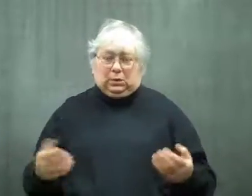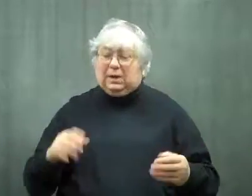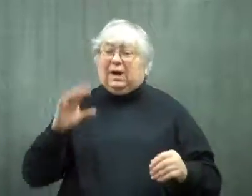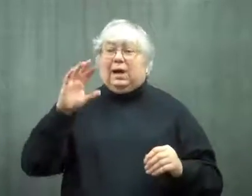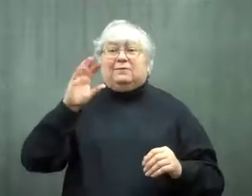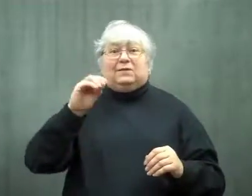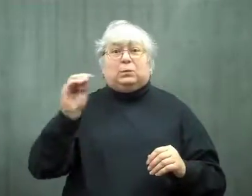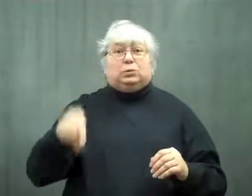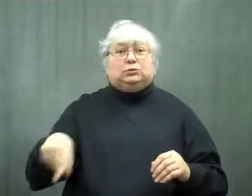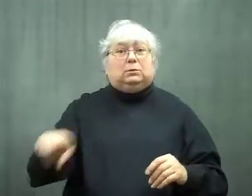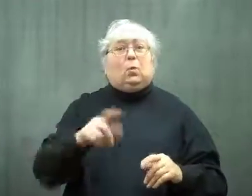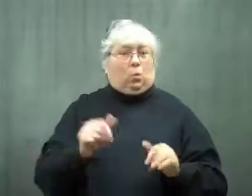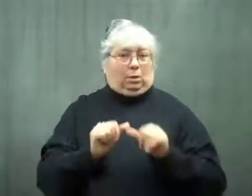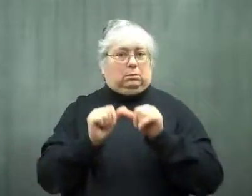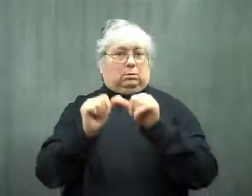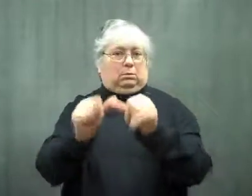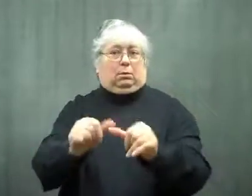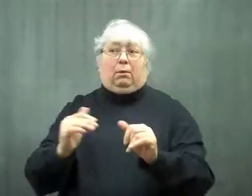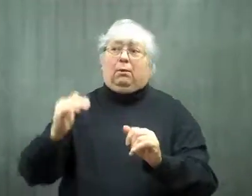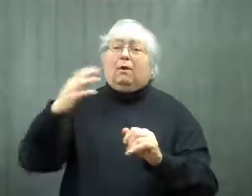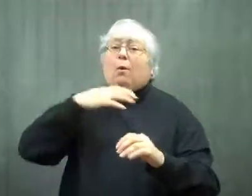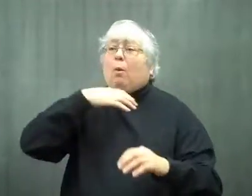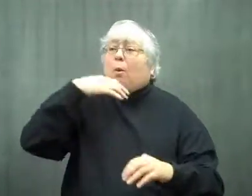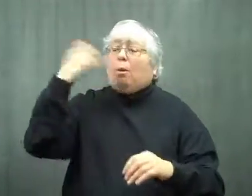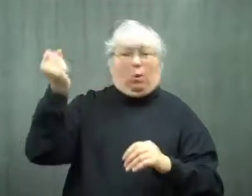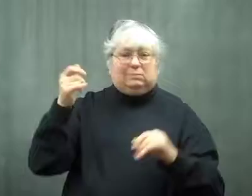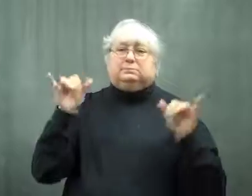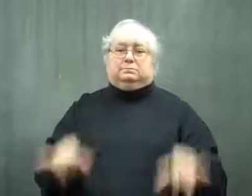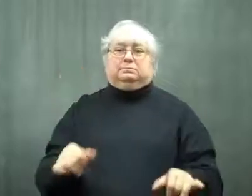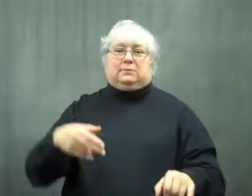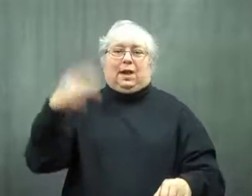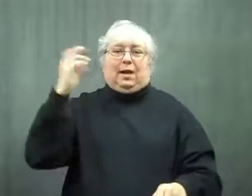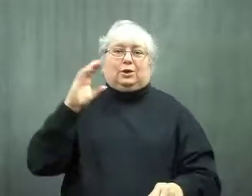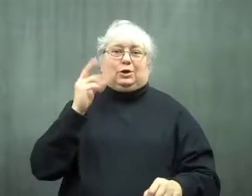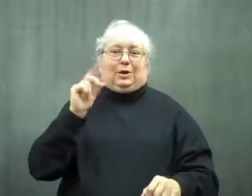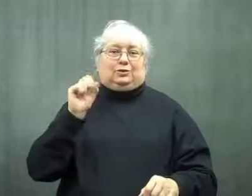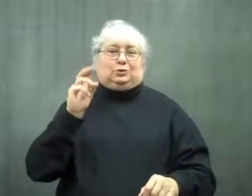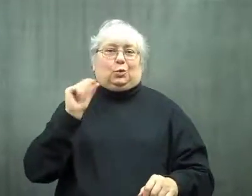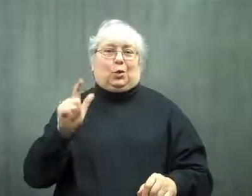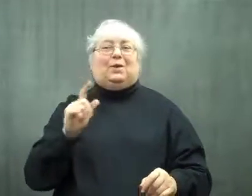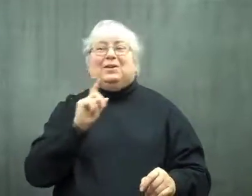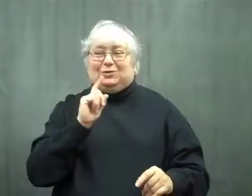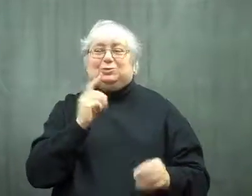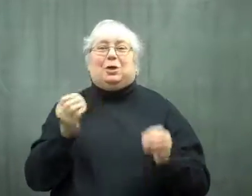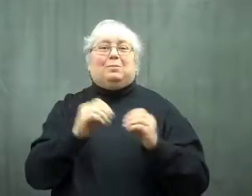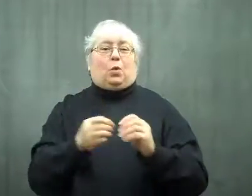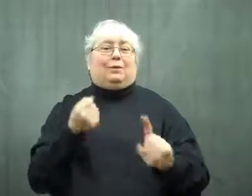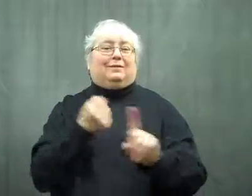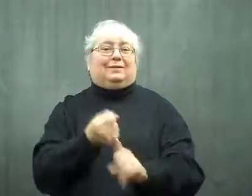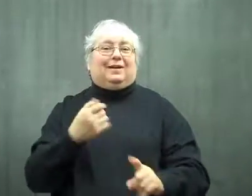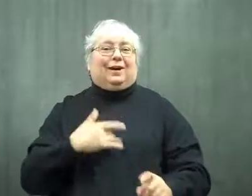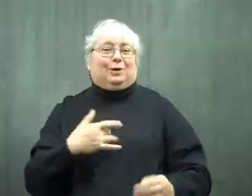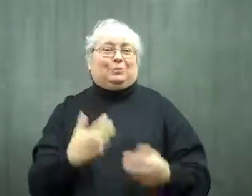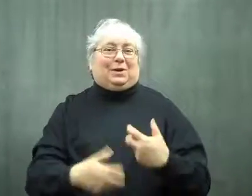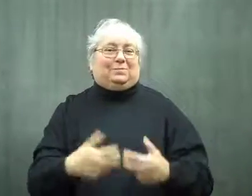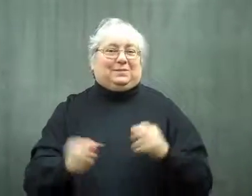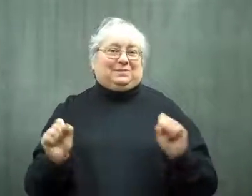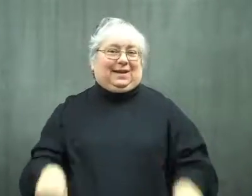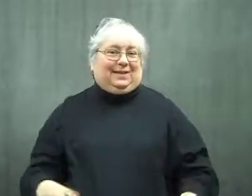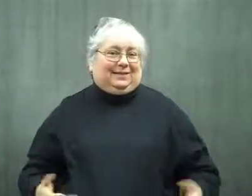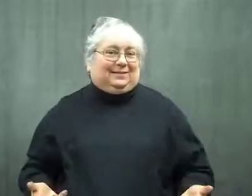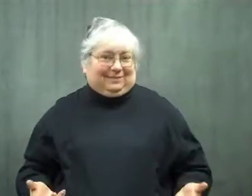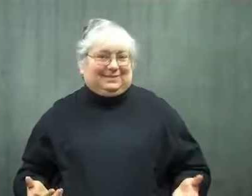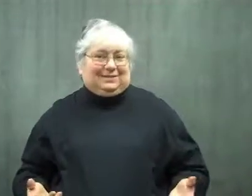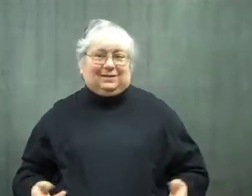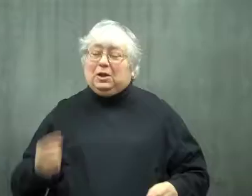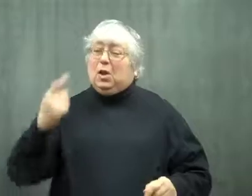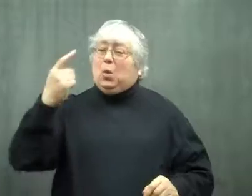50% of these children will continue to have high cholesterol in adulthood.